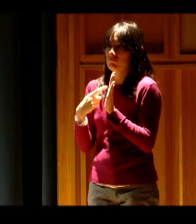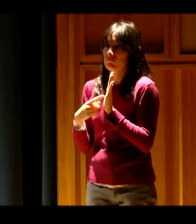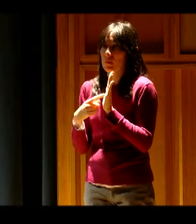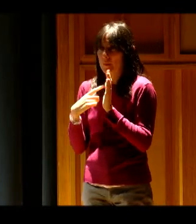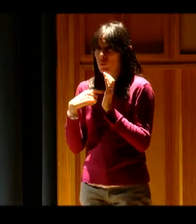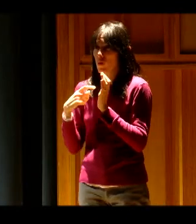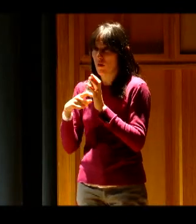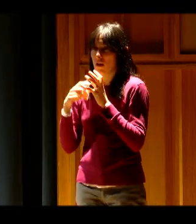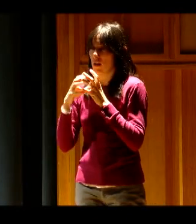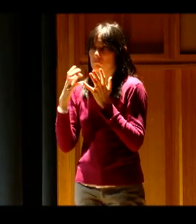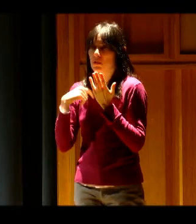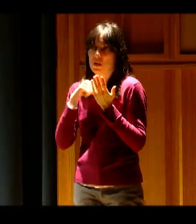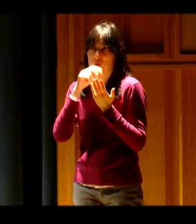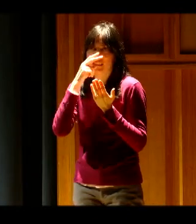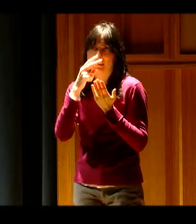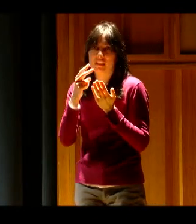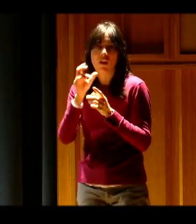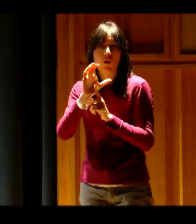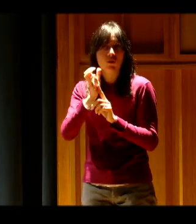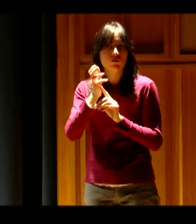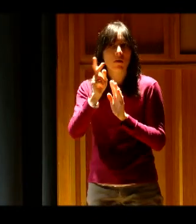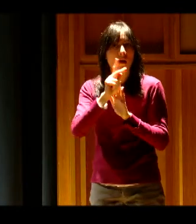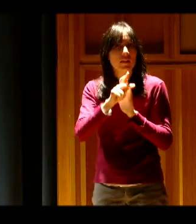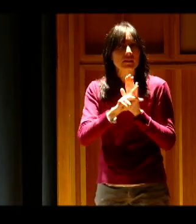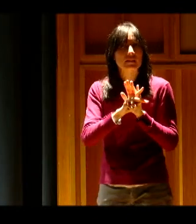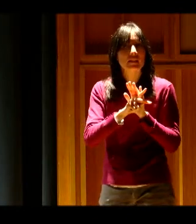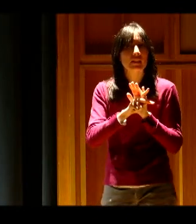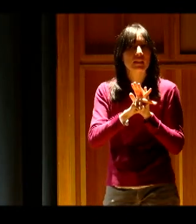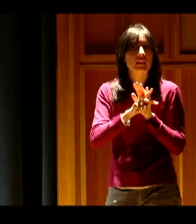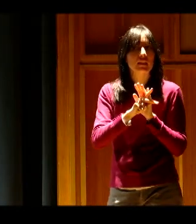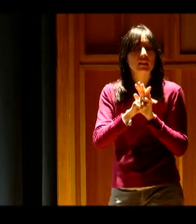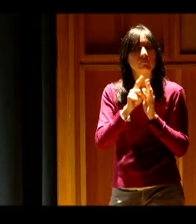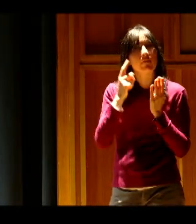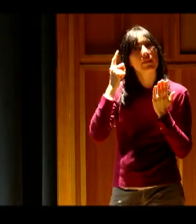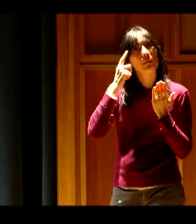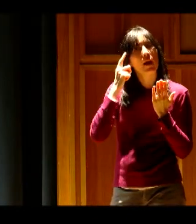You do not see cultural policymakers thinking what is this going to take for us?